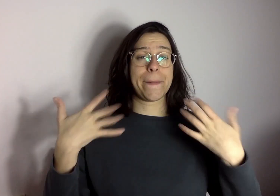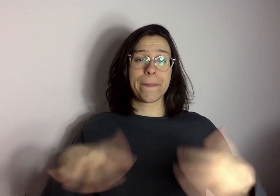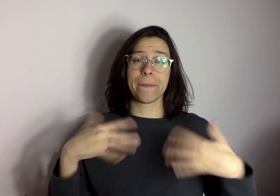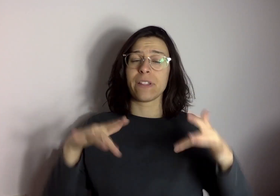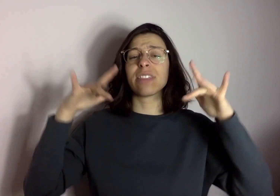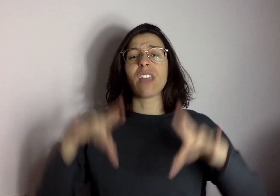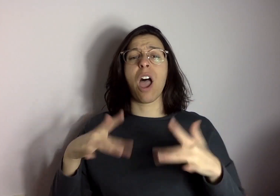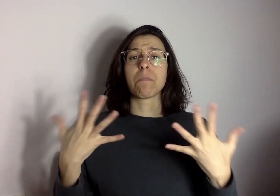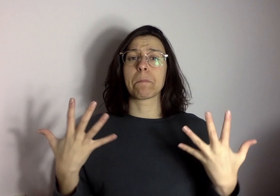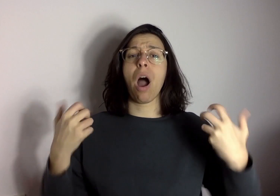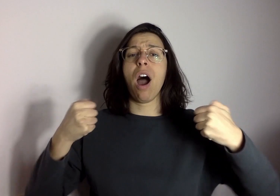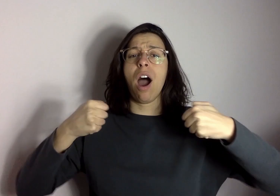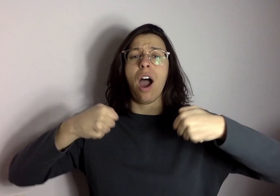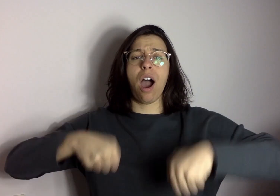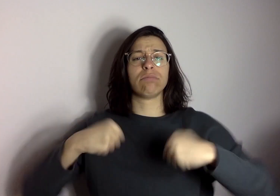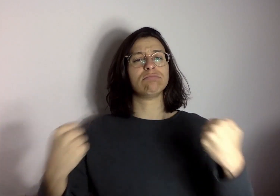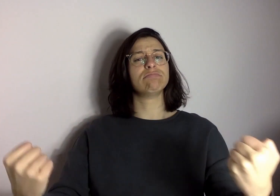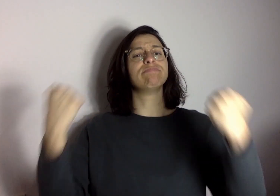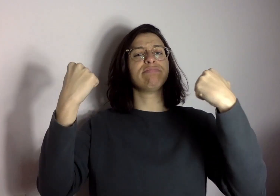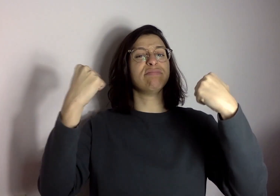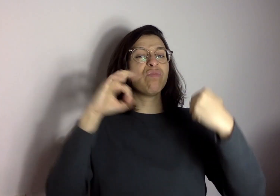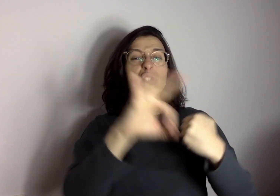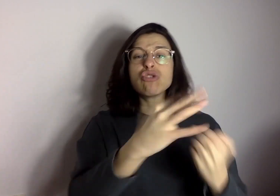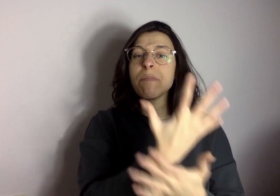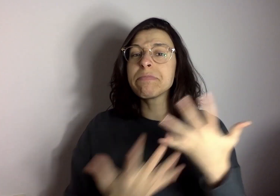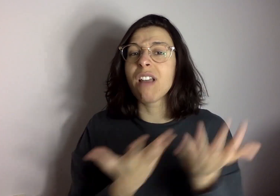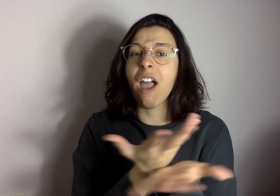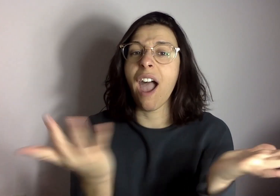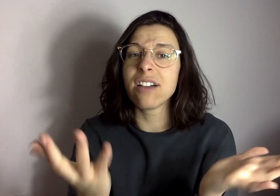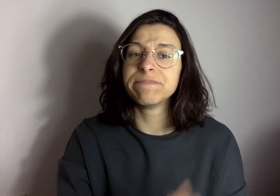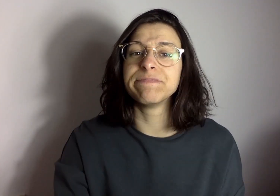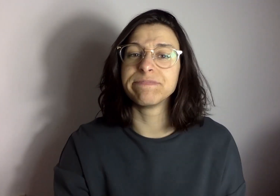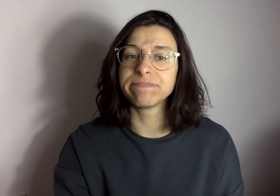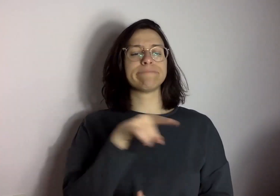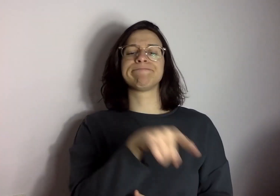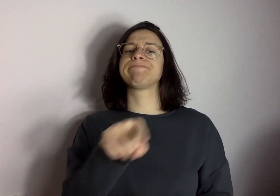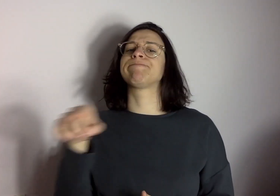So teachers have a lot of power of the two languages.